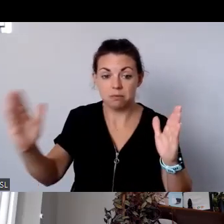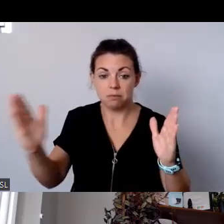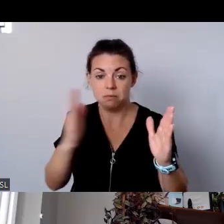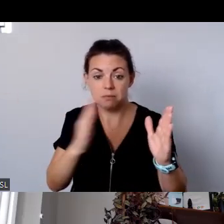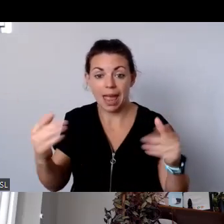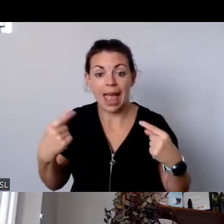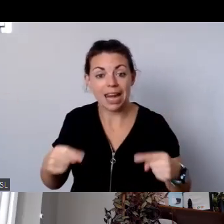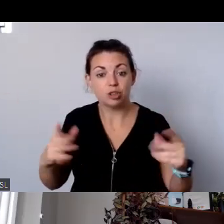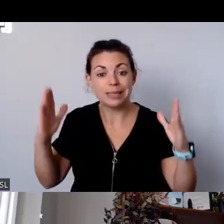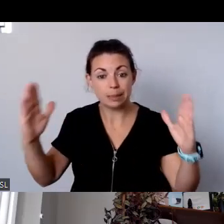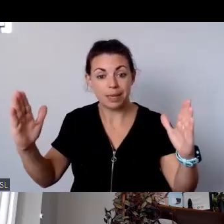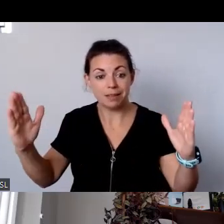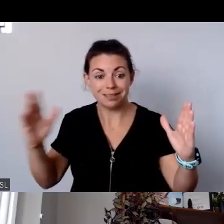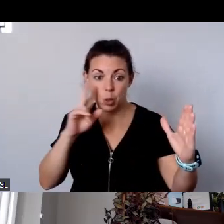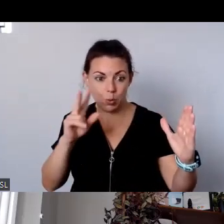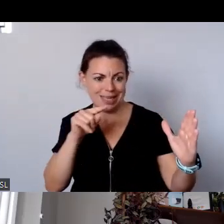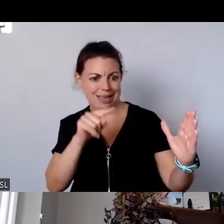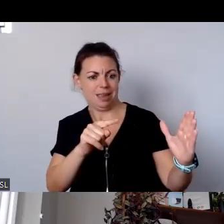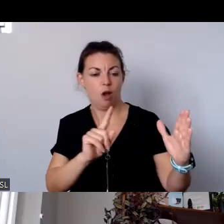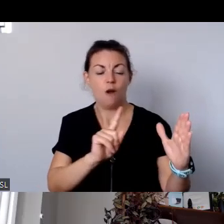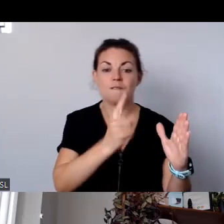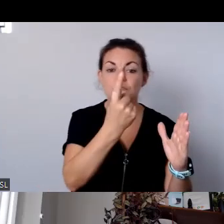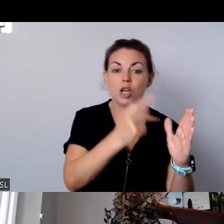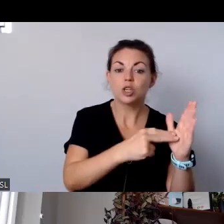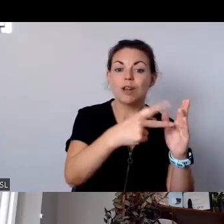which you can see on screen, which is between the 1st of November,